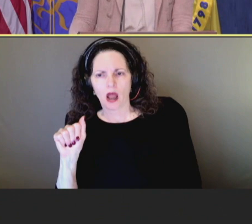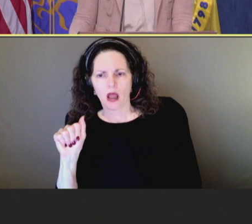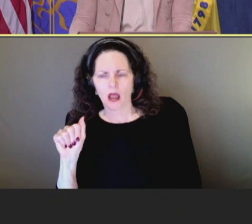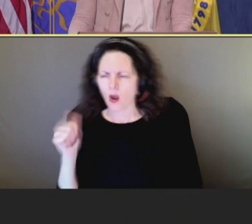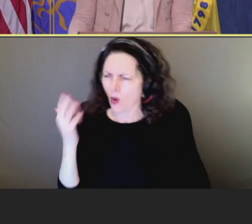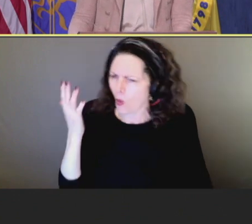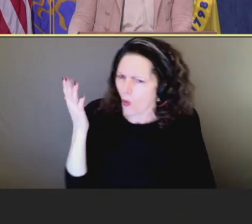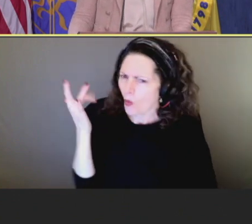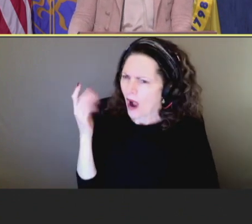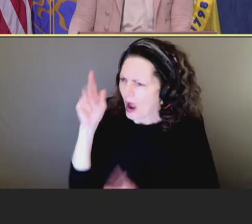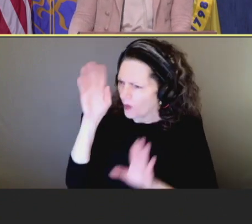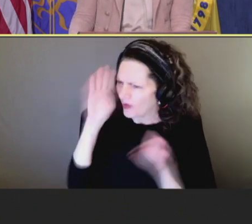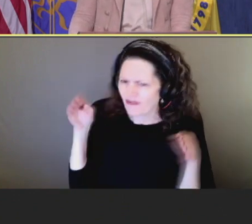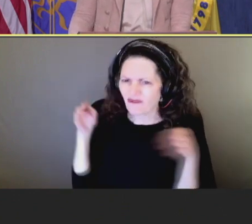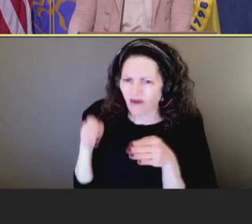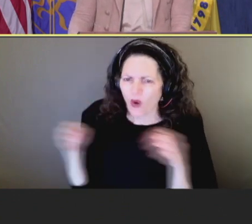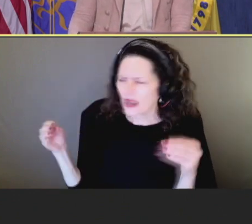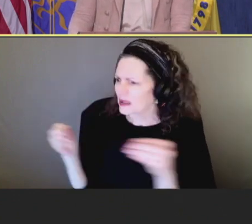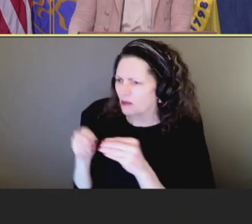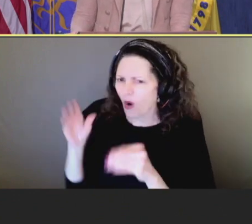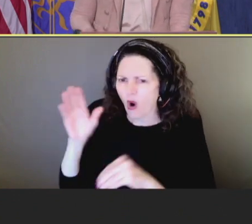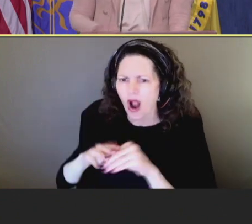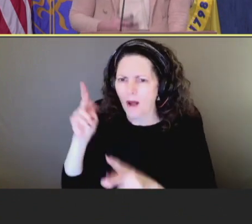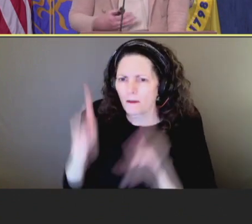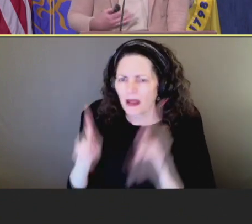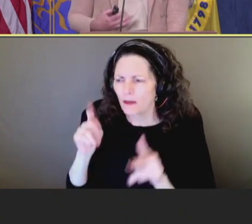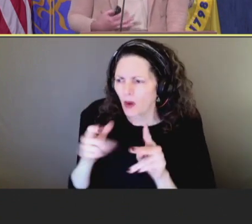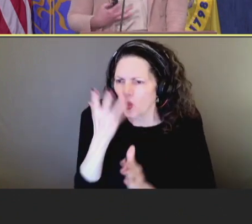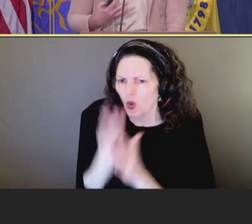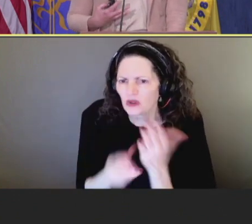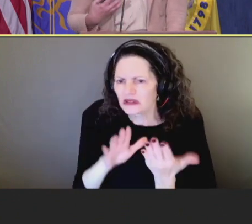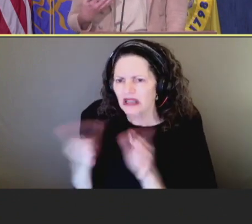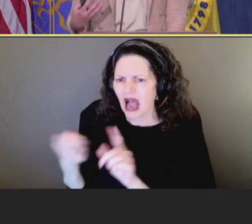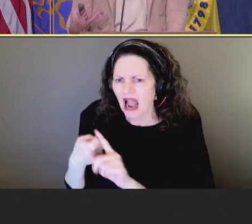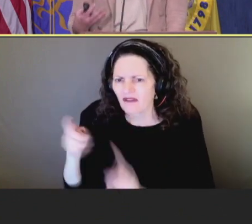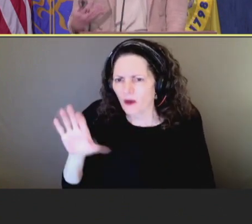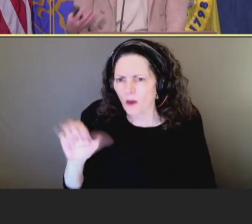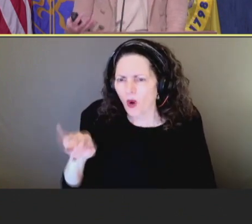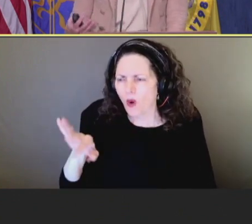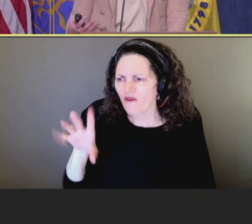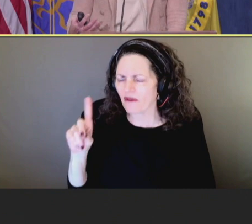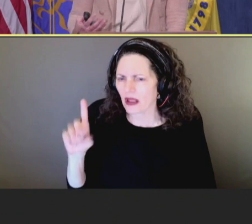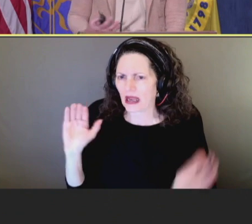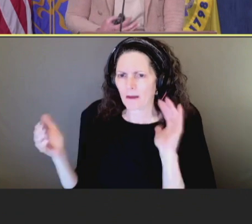than we are now? And I think that question is that we saw such amazing collaboration. We saw